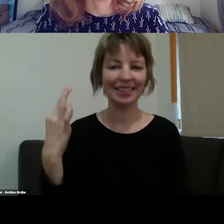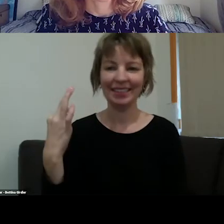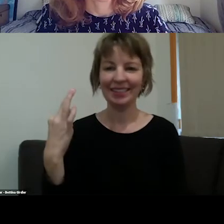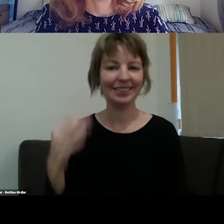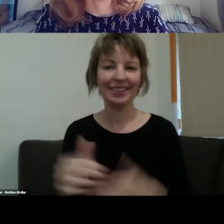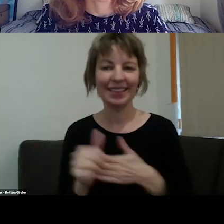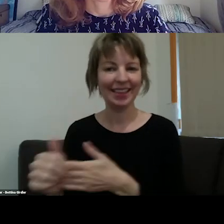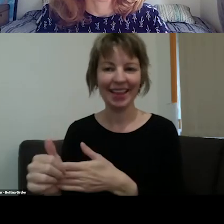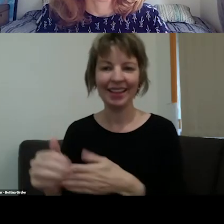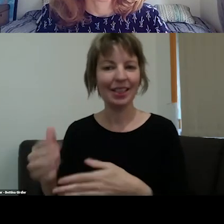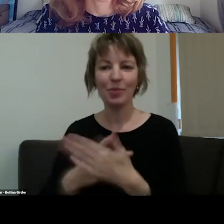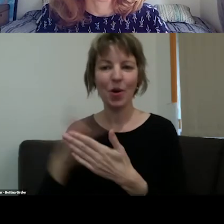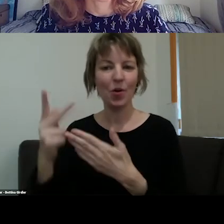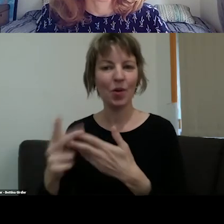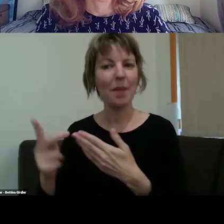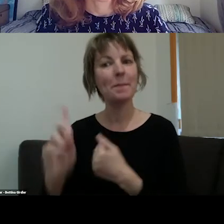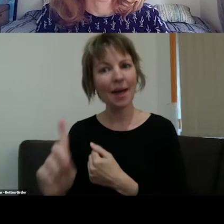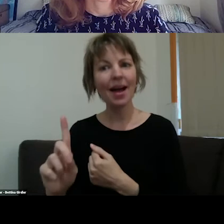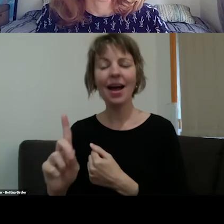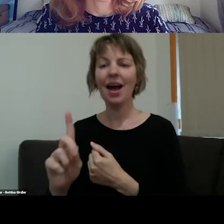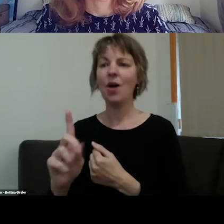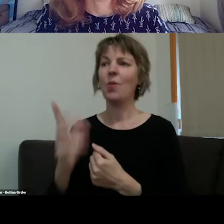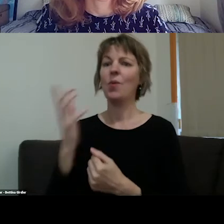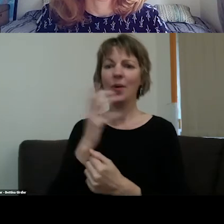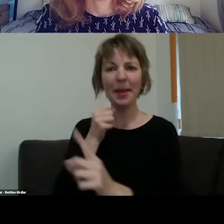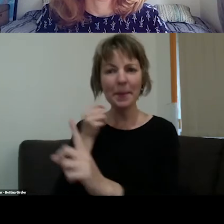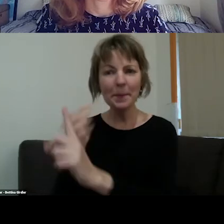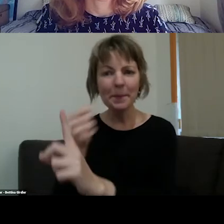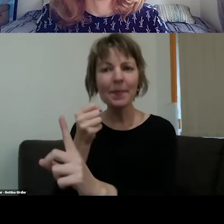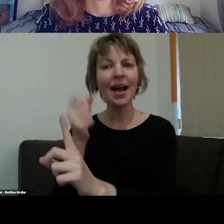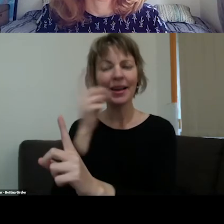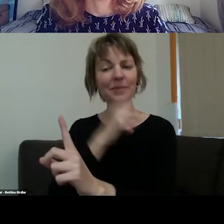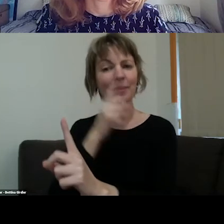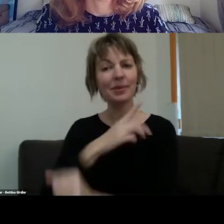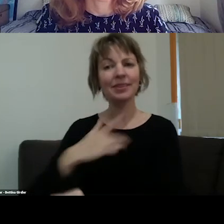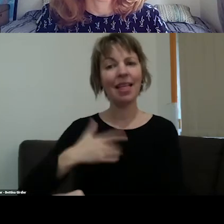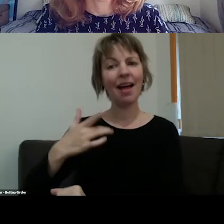big impact on people's lives and I, as a volunteer, would attend my local care home in south-east